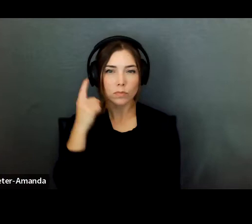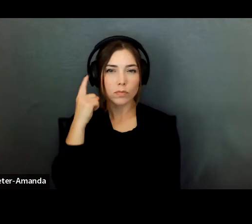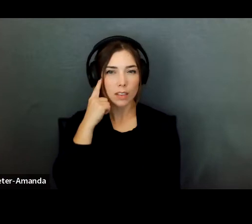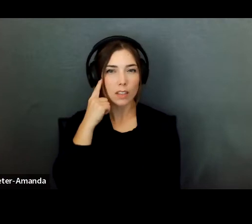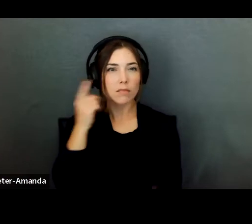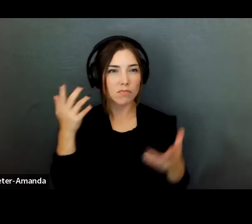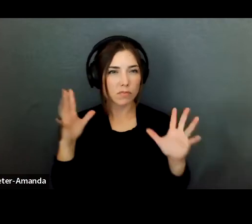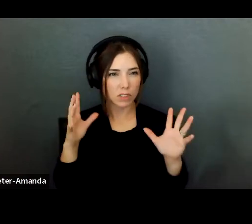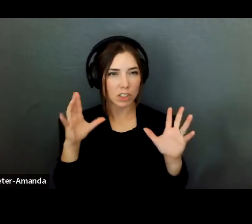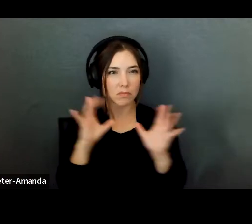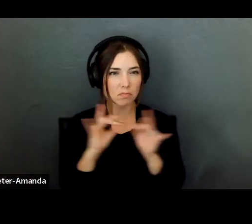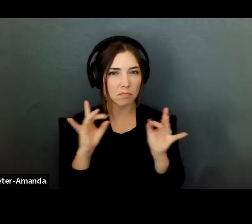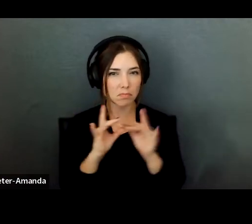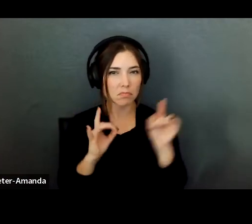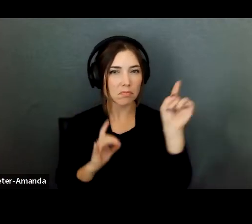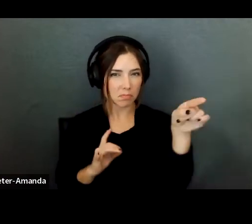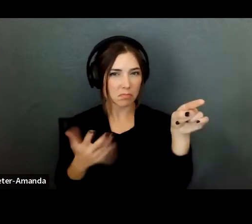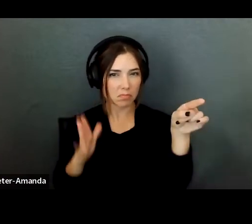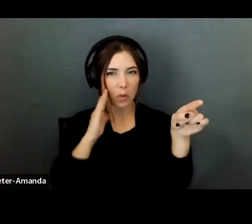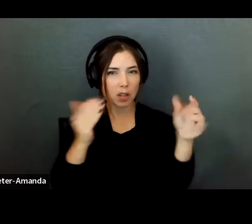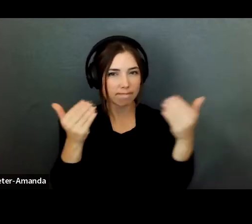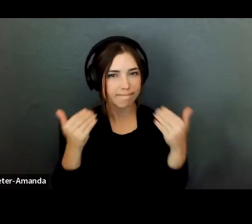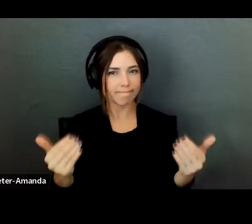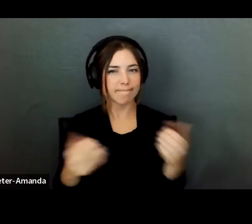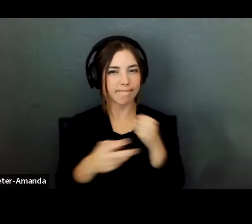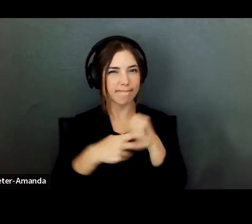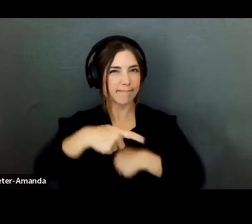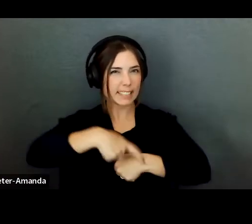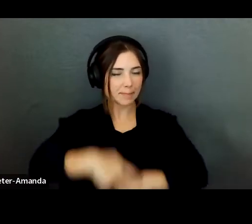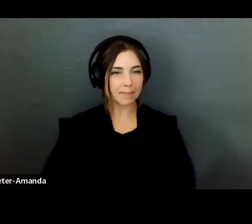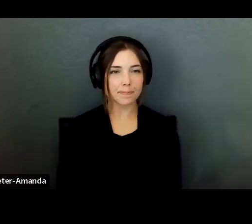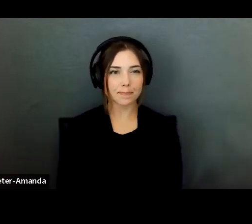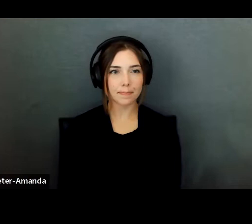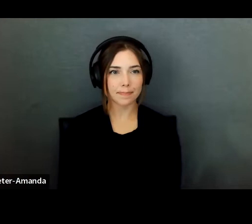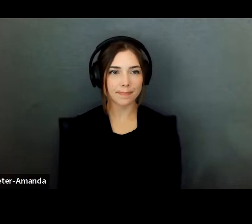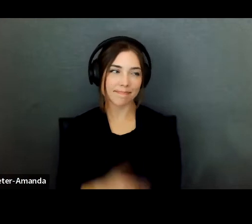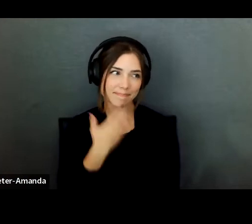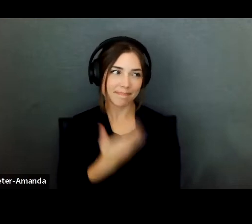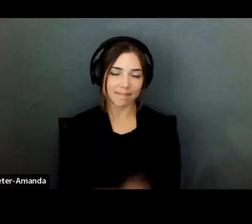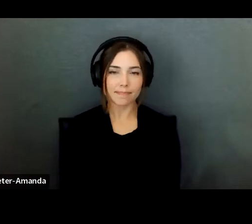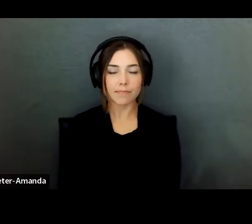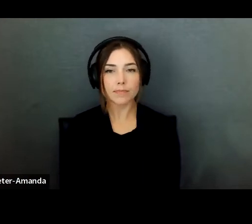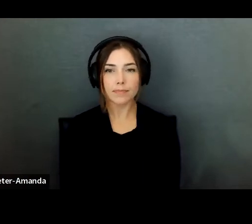I'm going to keep going in interest of time. Thank you. All right.